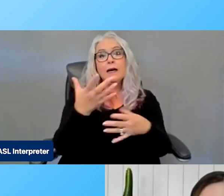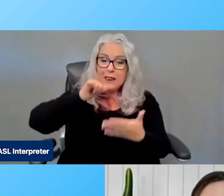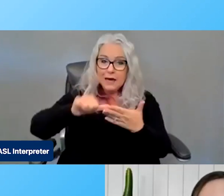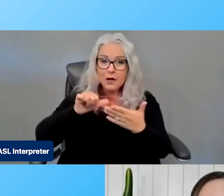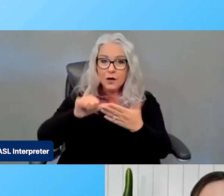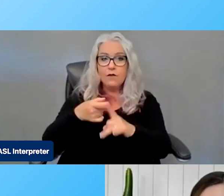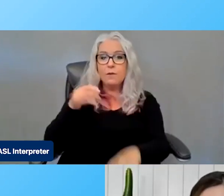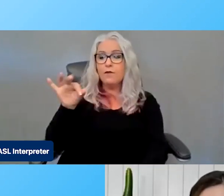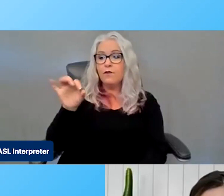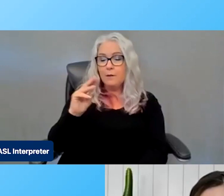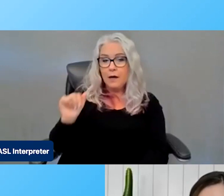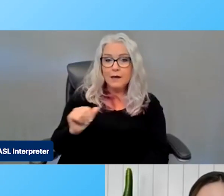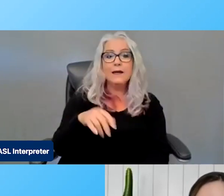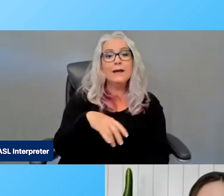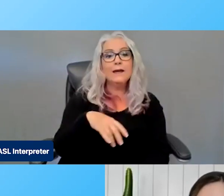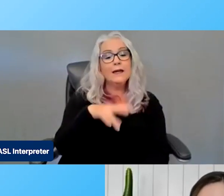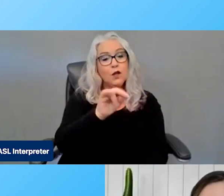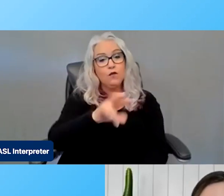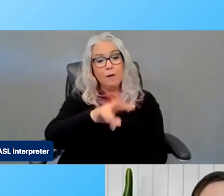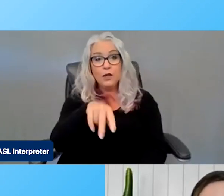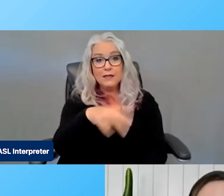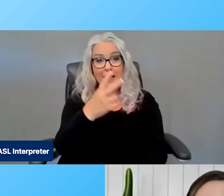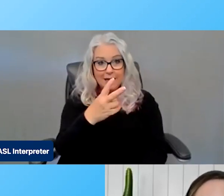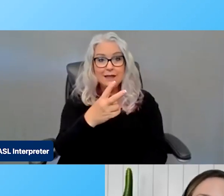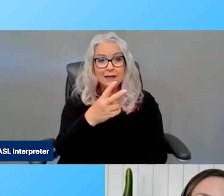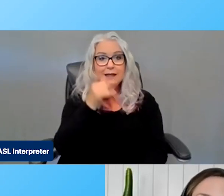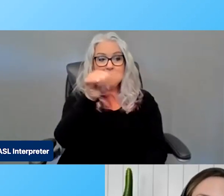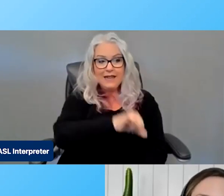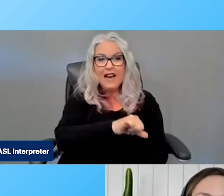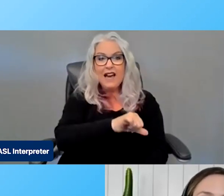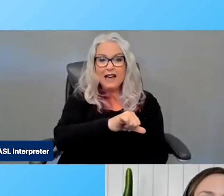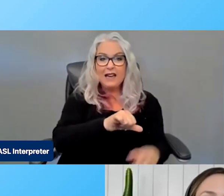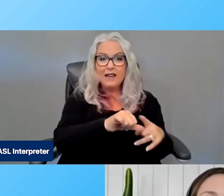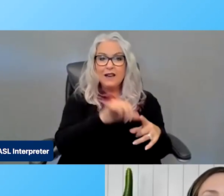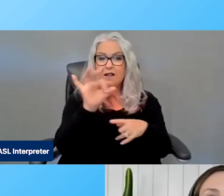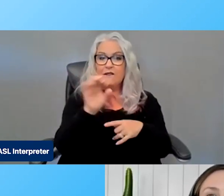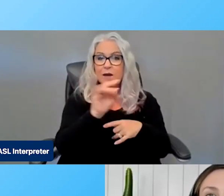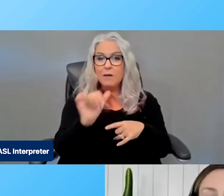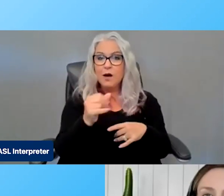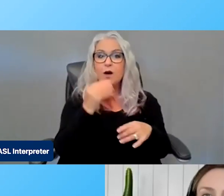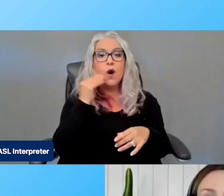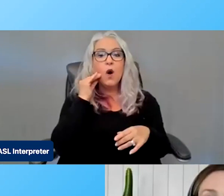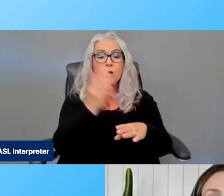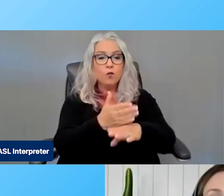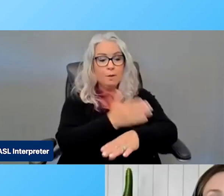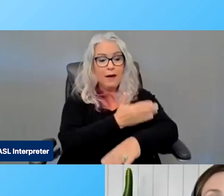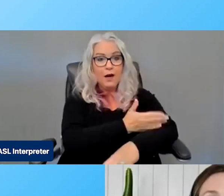day as his home inspection. Denying him FEMA home repair assistance. The letter stated he was denied